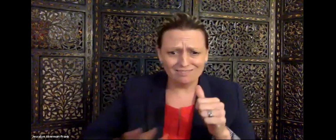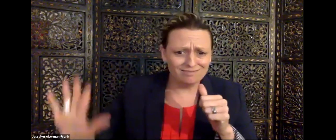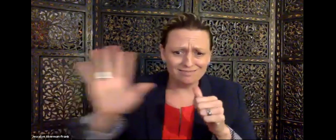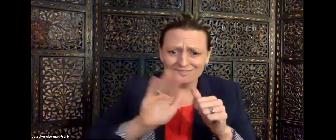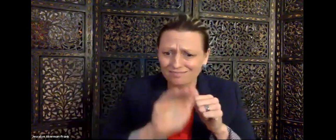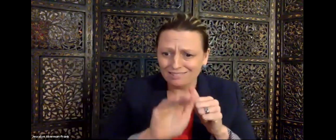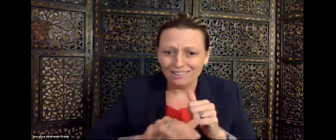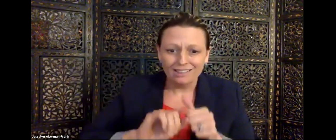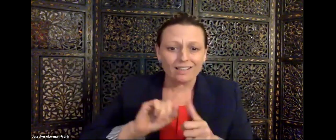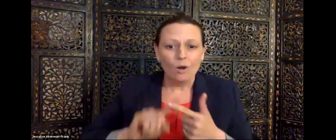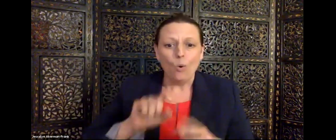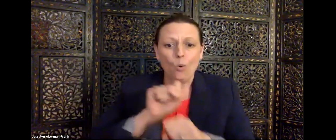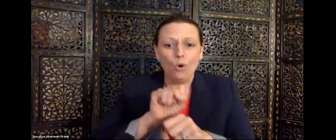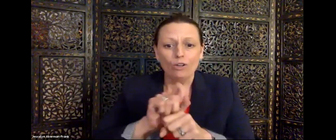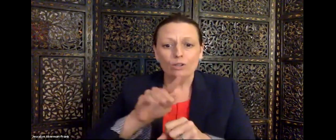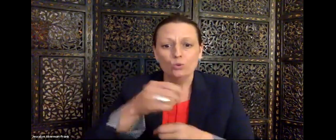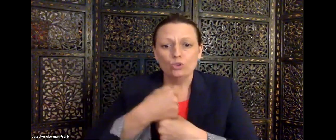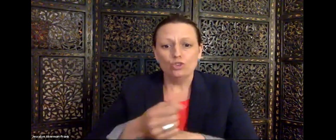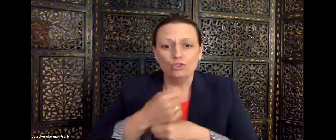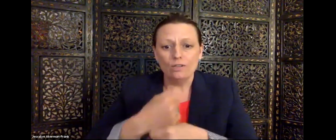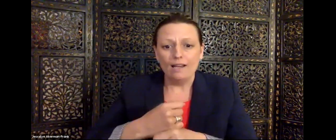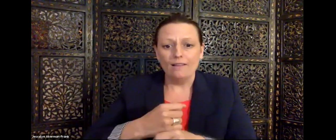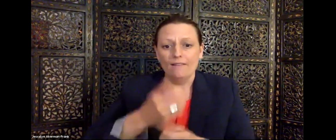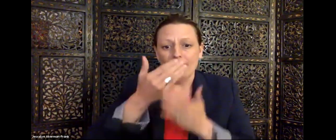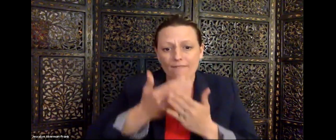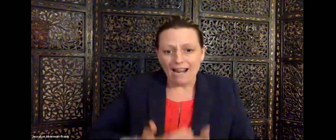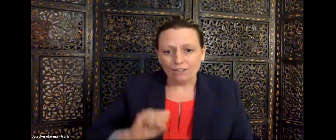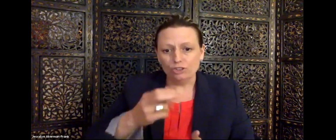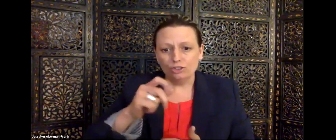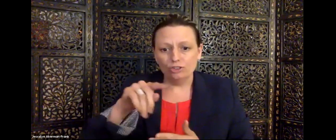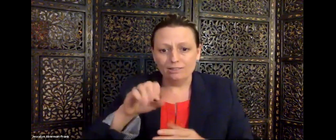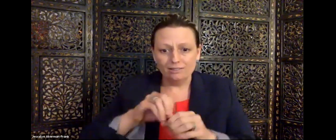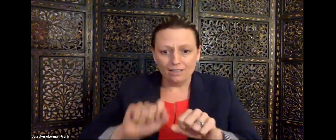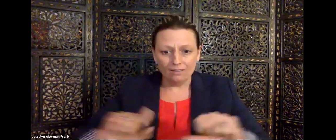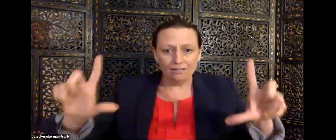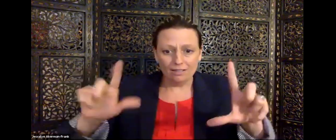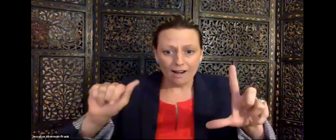the answering the calls on video and creating the fact